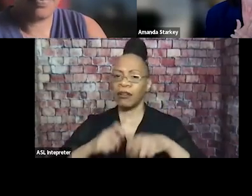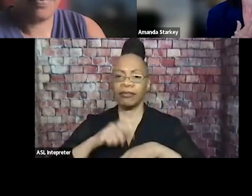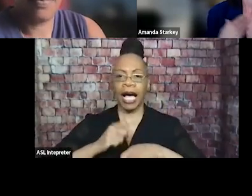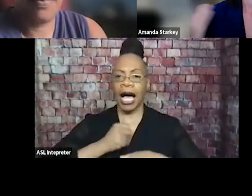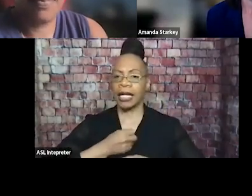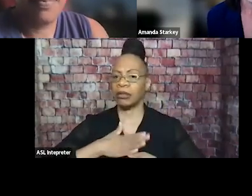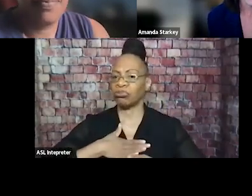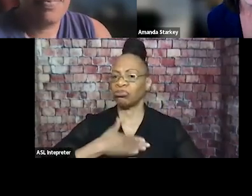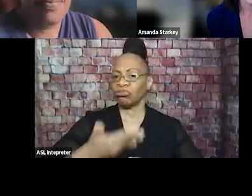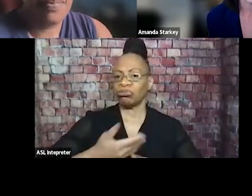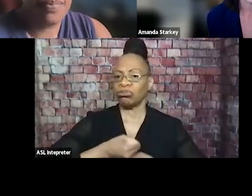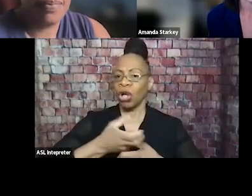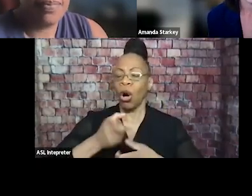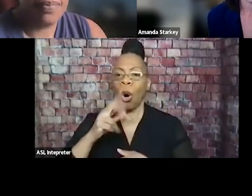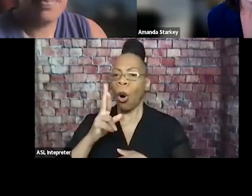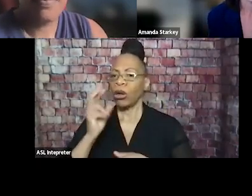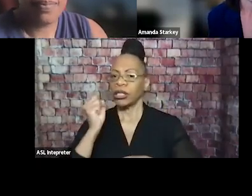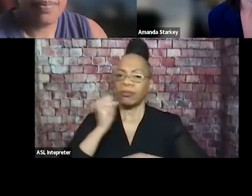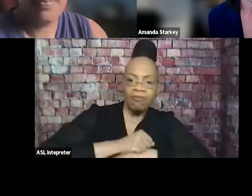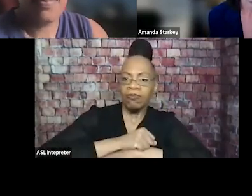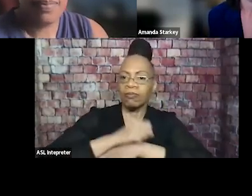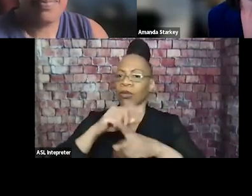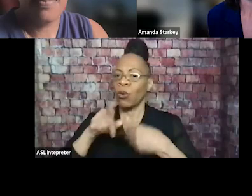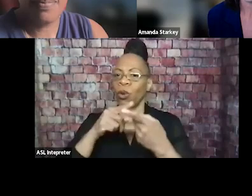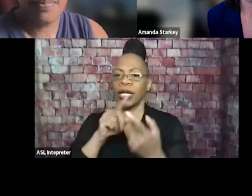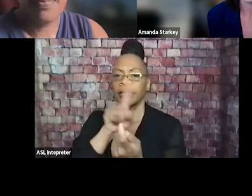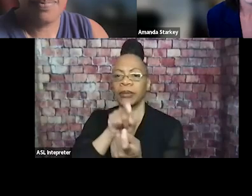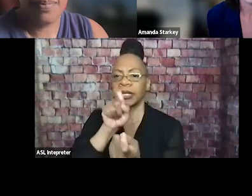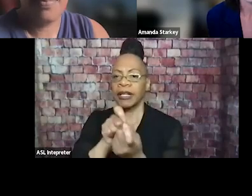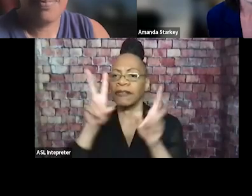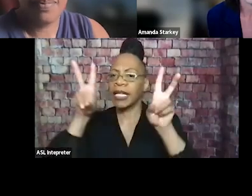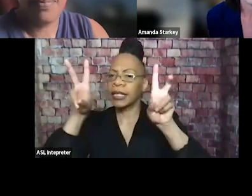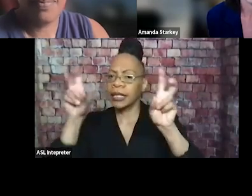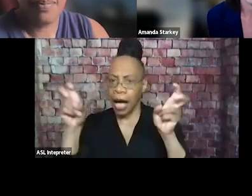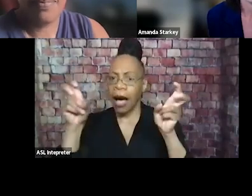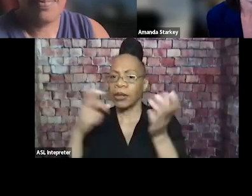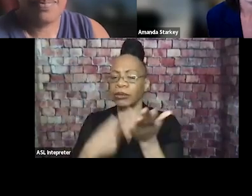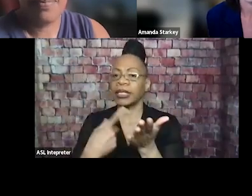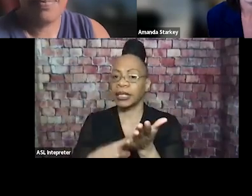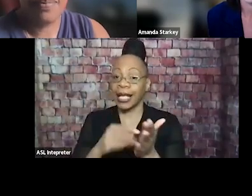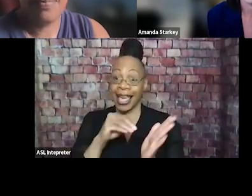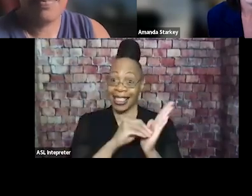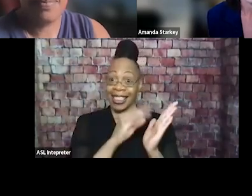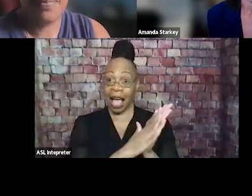or they shut down when a certain topic was brought up. That's documentation of their symptoms and their functioning.